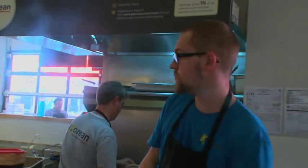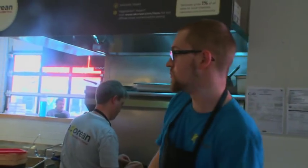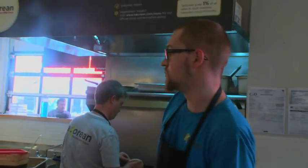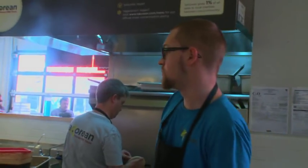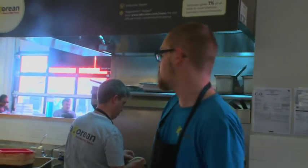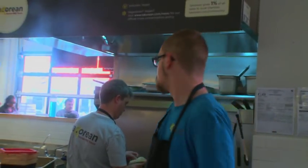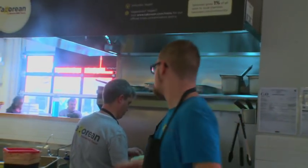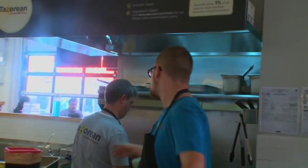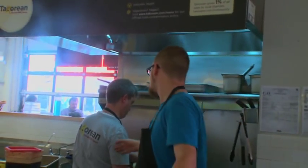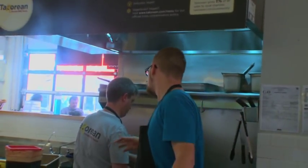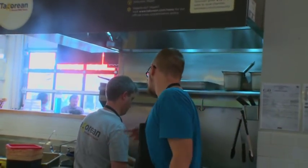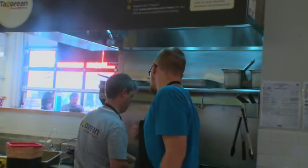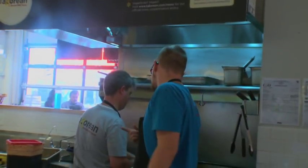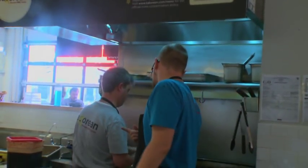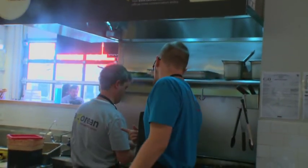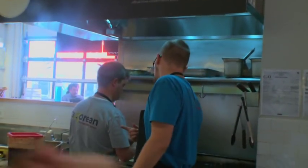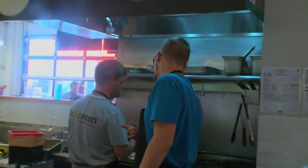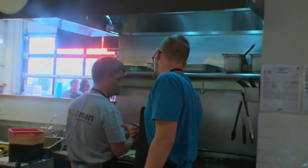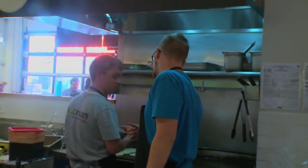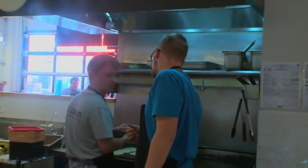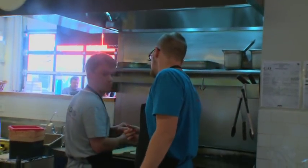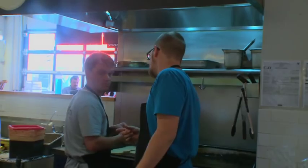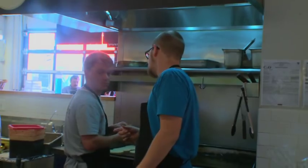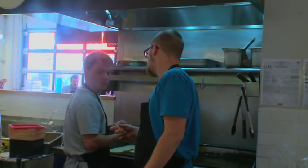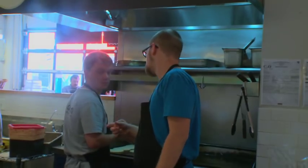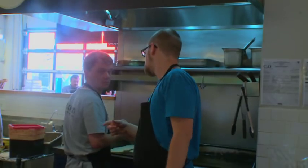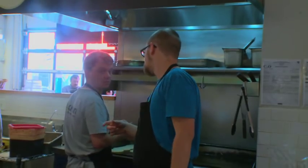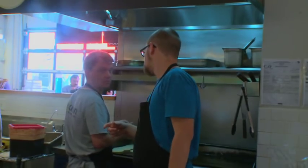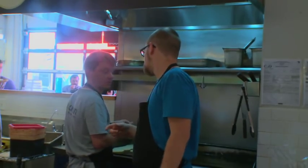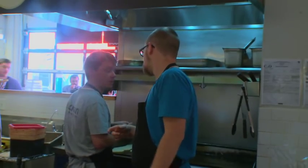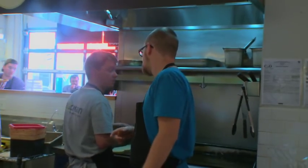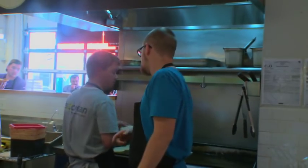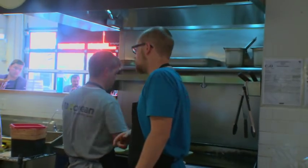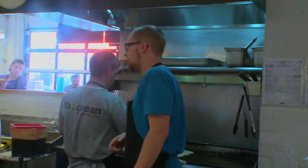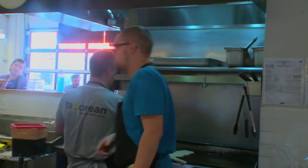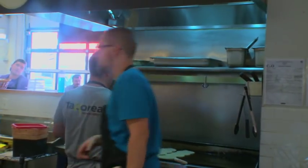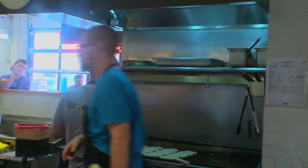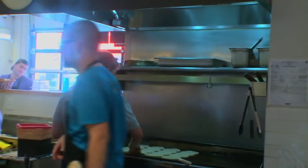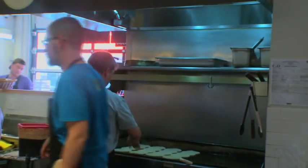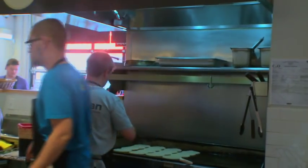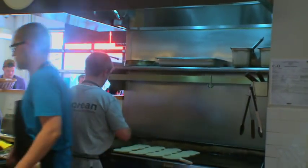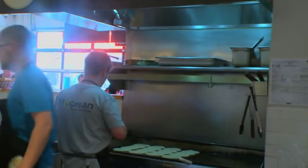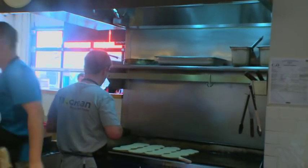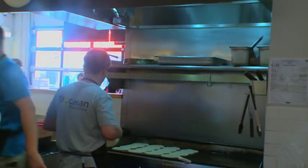His boss at the TaKorean store, Ross Mayhood, says that makes Suggs a well-rounded communicator.